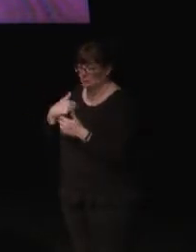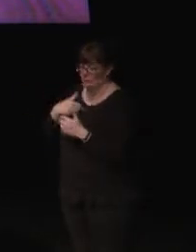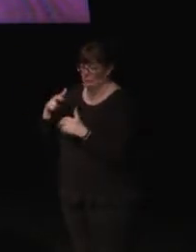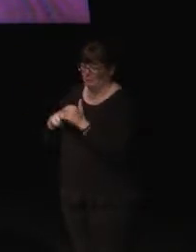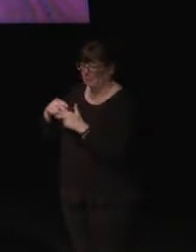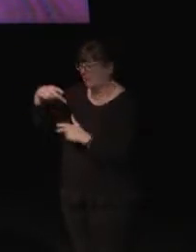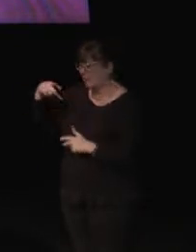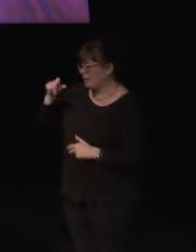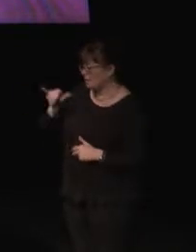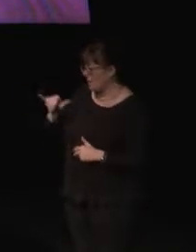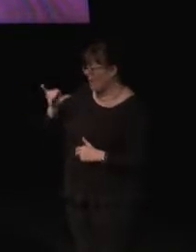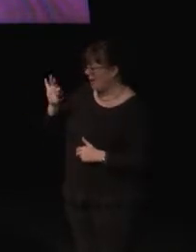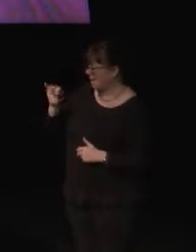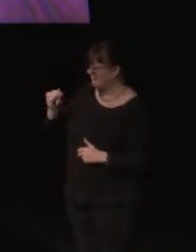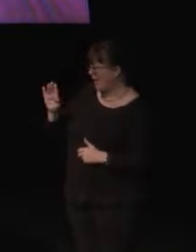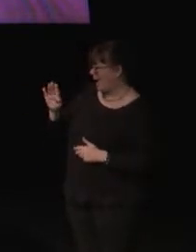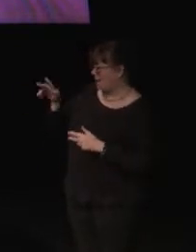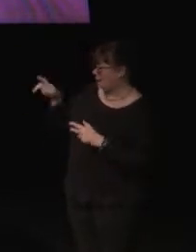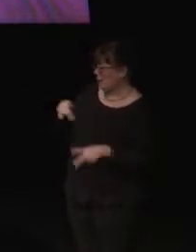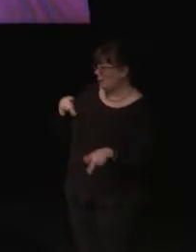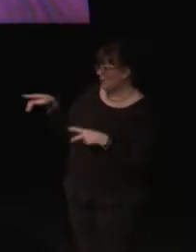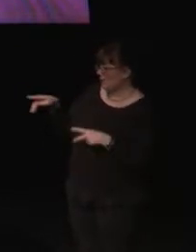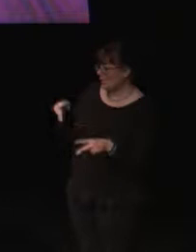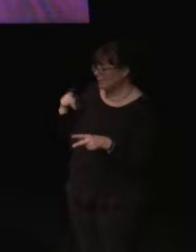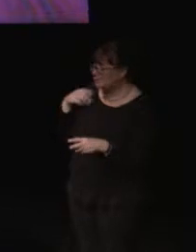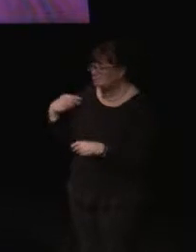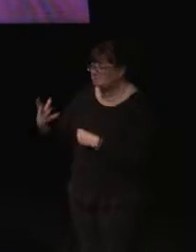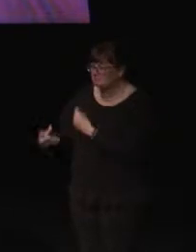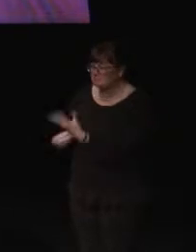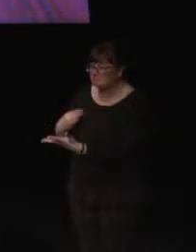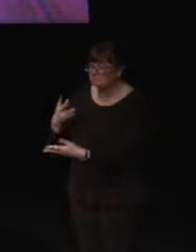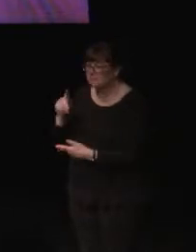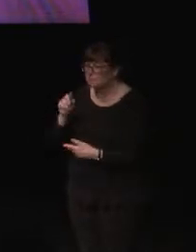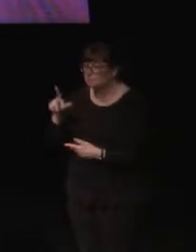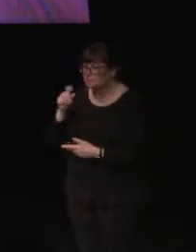that provides the tools that help make this as easy as we can.